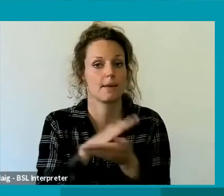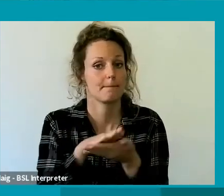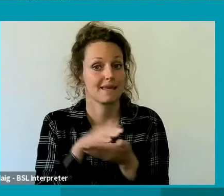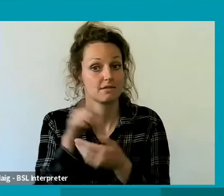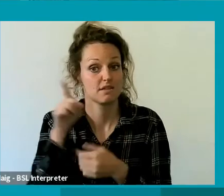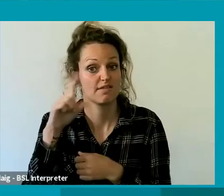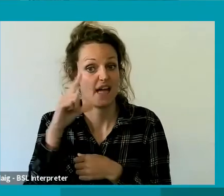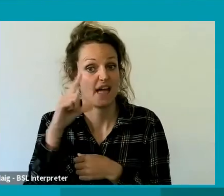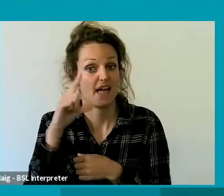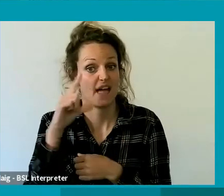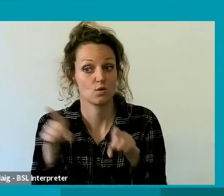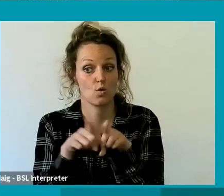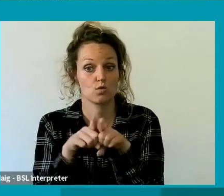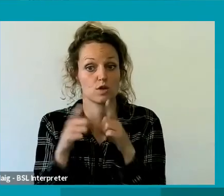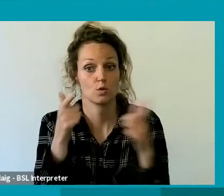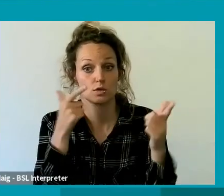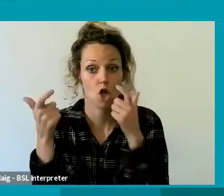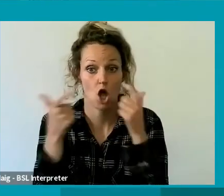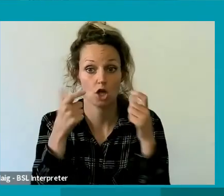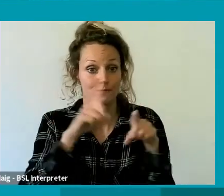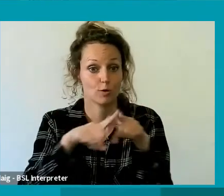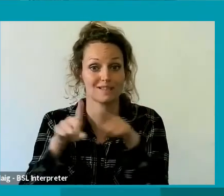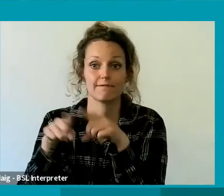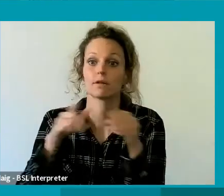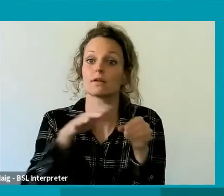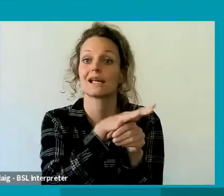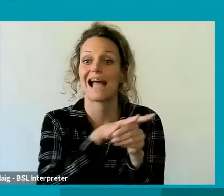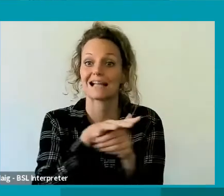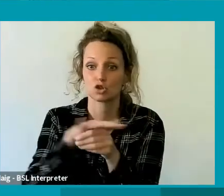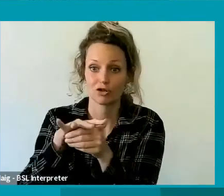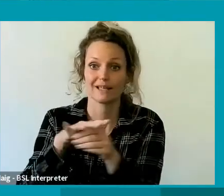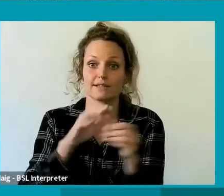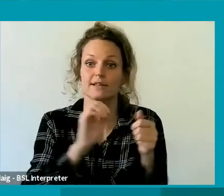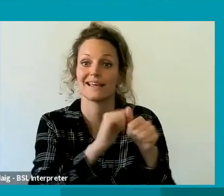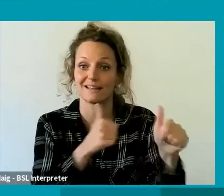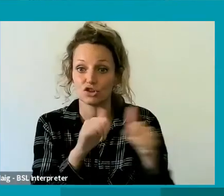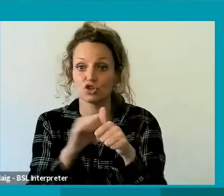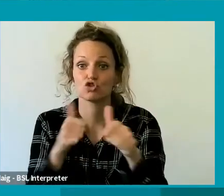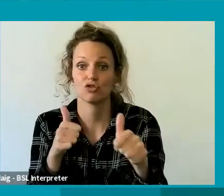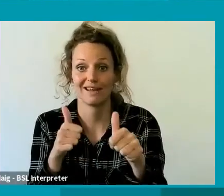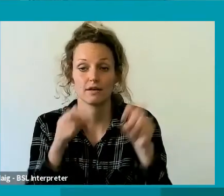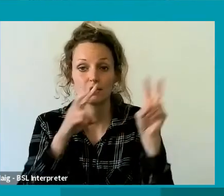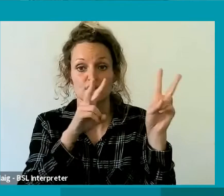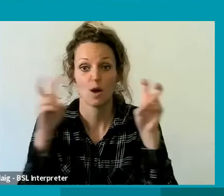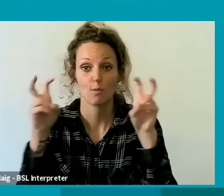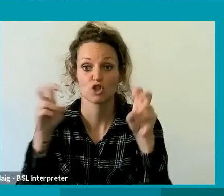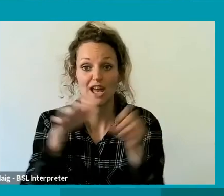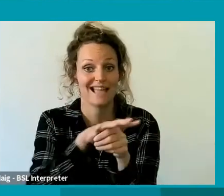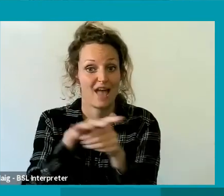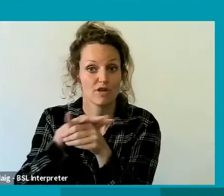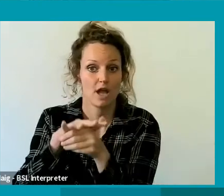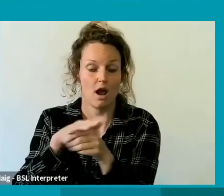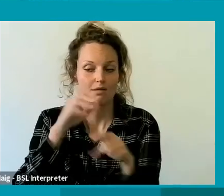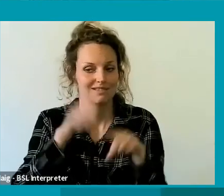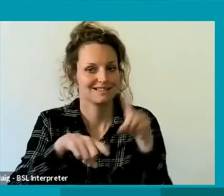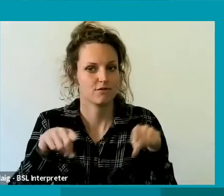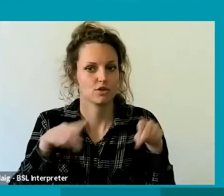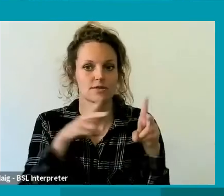different interest areas, different industries, different types of individuals. So you may come up in that specific search that they pull,